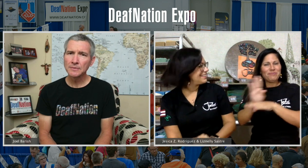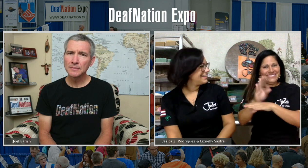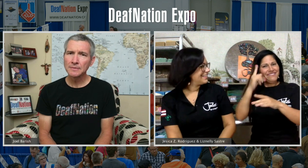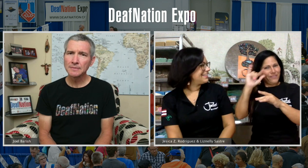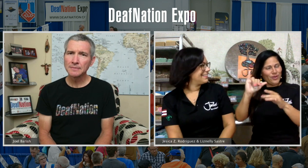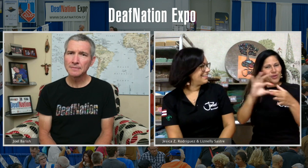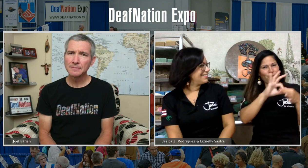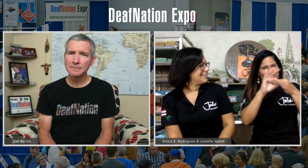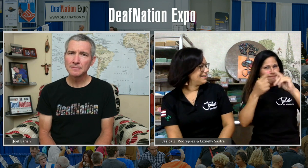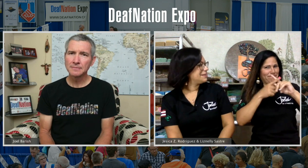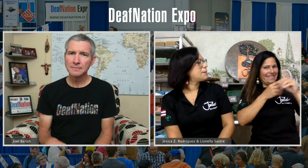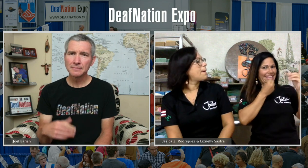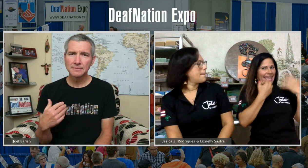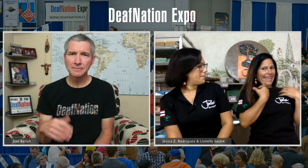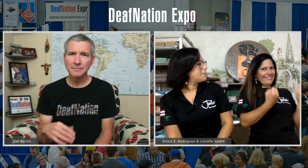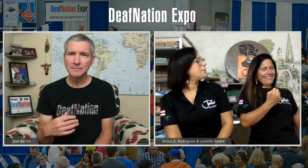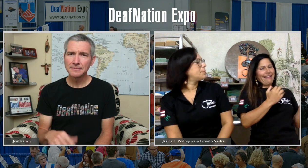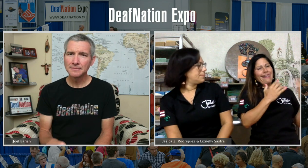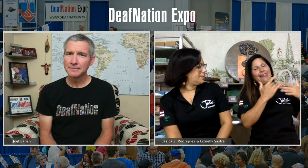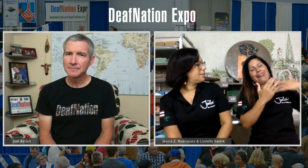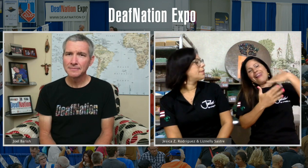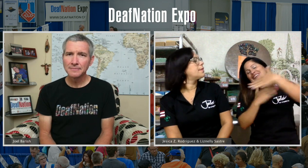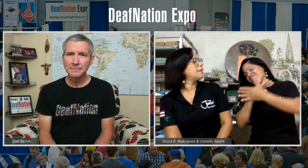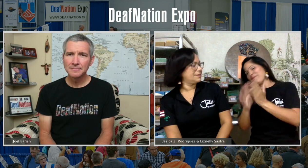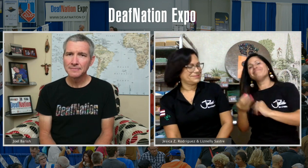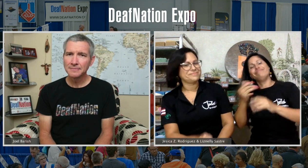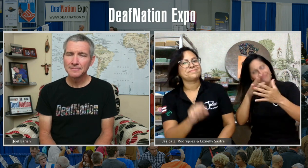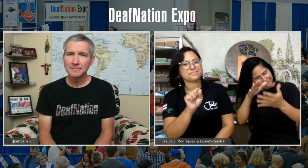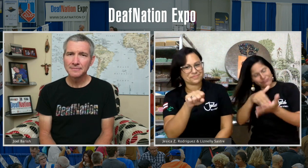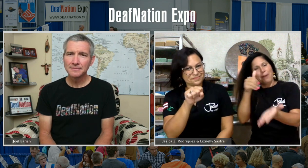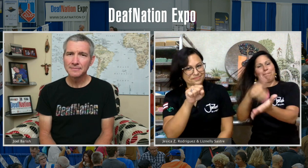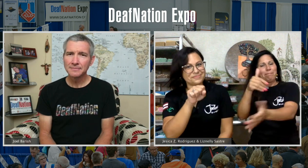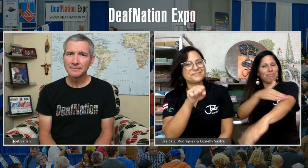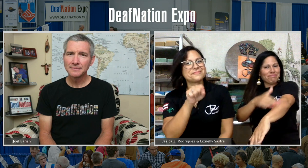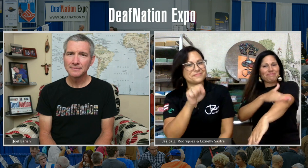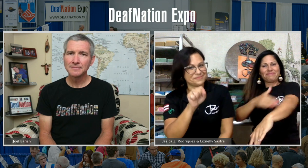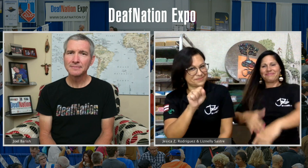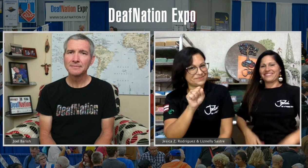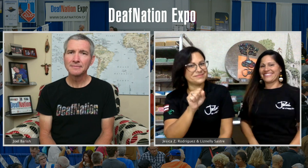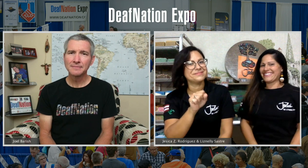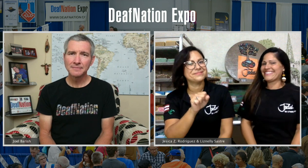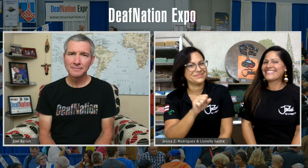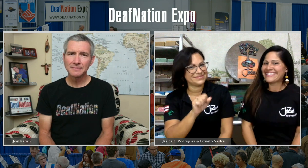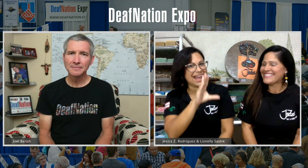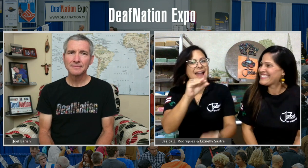and grow her business. That’s how it started from the beginning with health, then it led to soap. Yes.